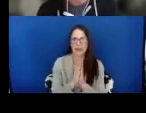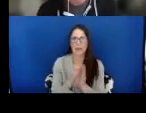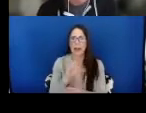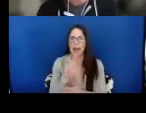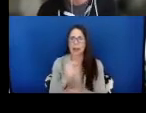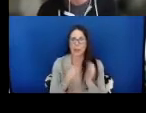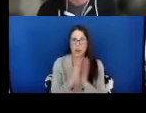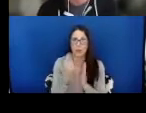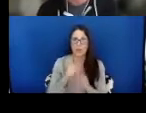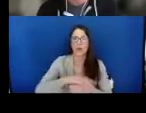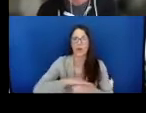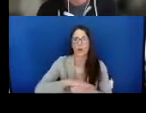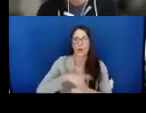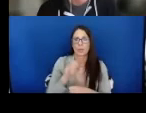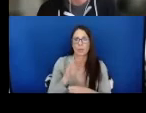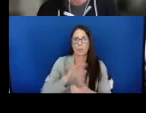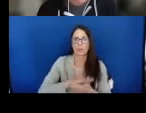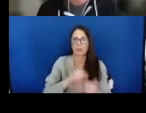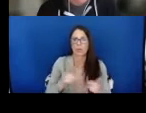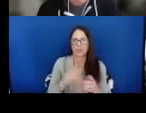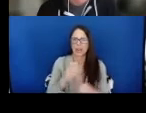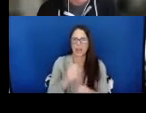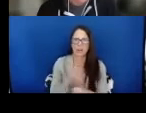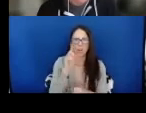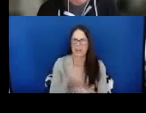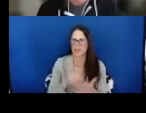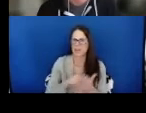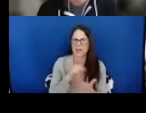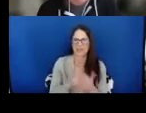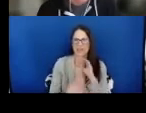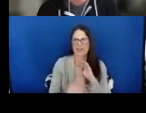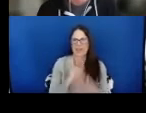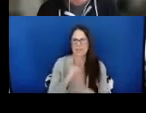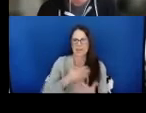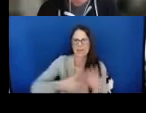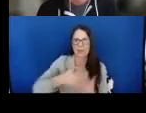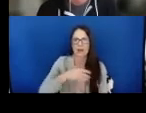here and I got about 1000 pages of emails among school administrative officials about